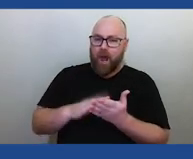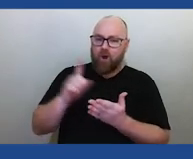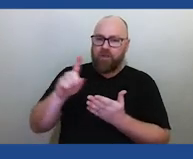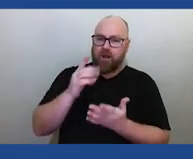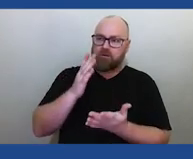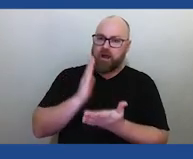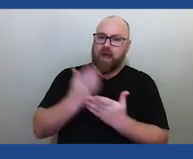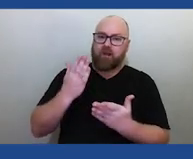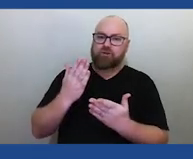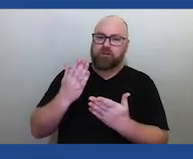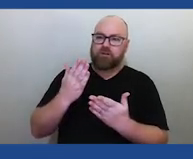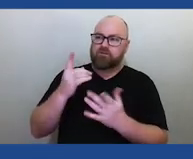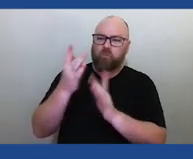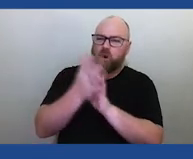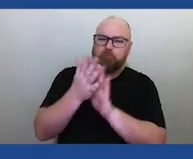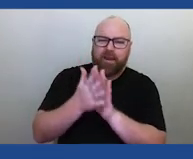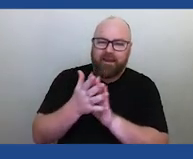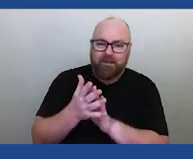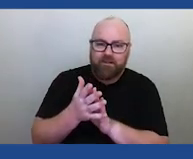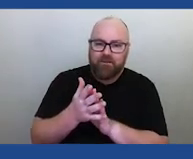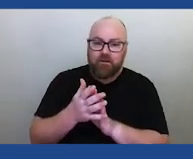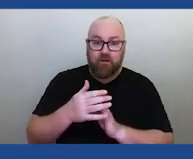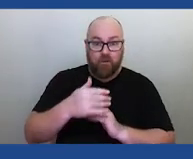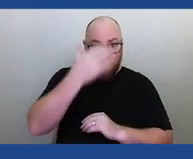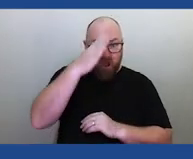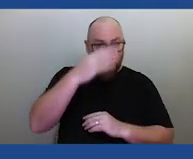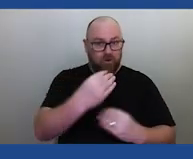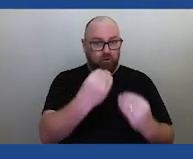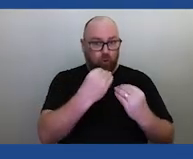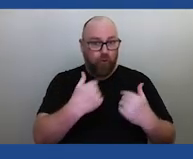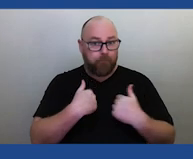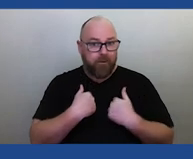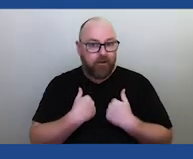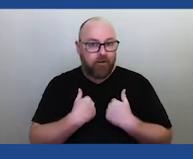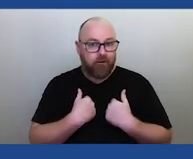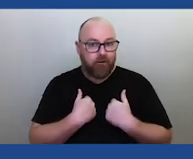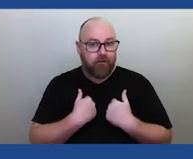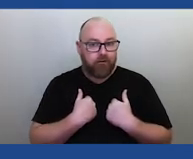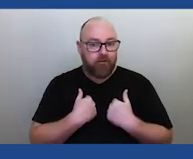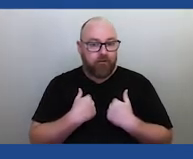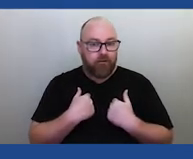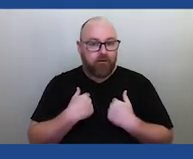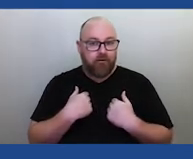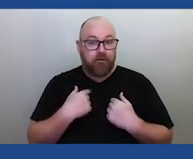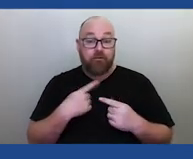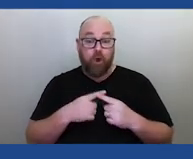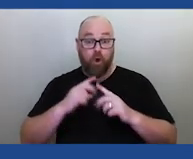you could learn about it as fair conditions. And Elders taught me that. And the research that we're doing on the moon cusps,